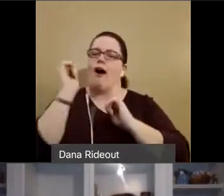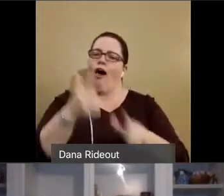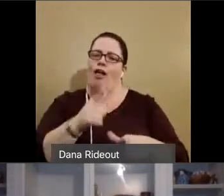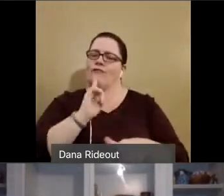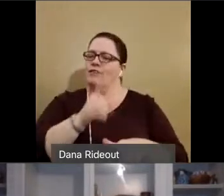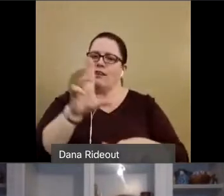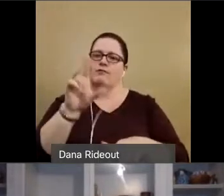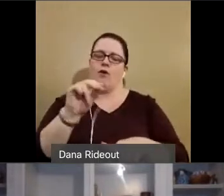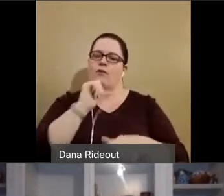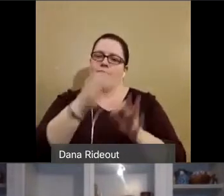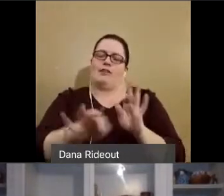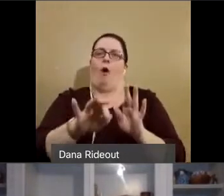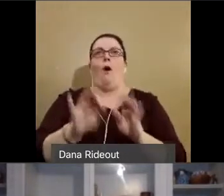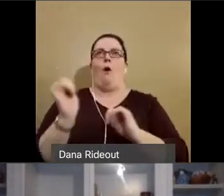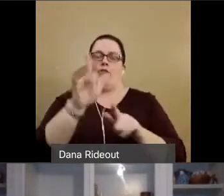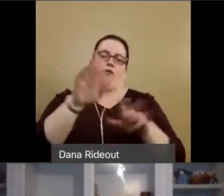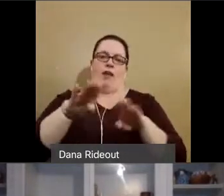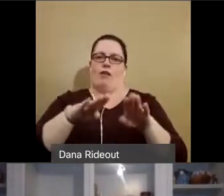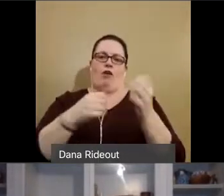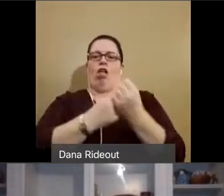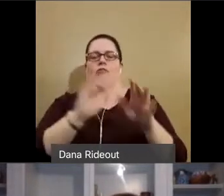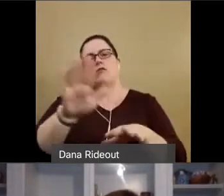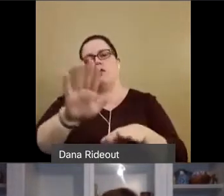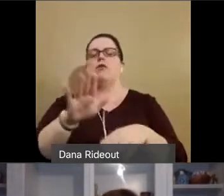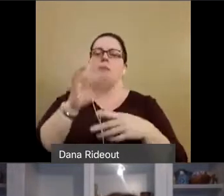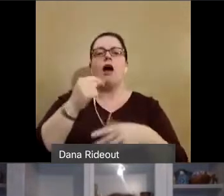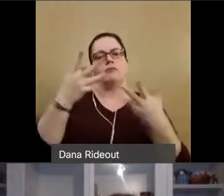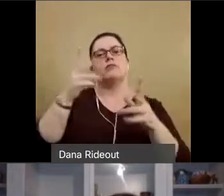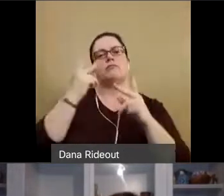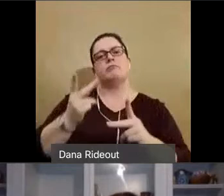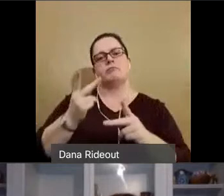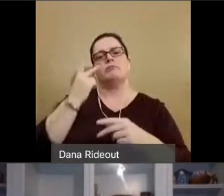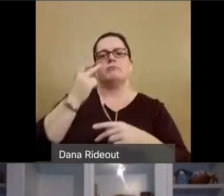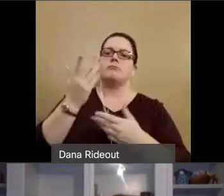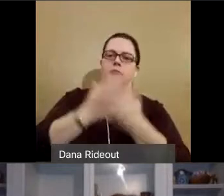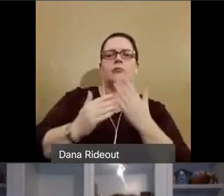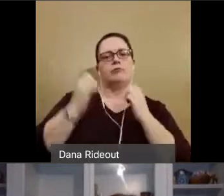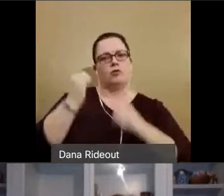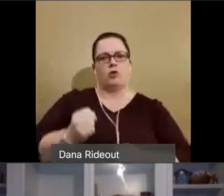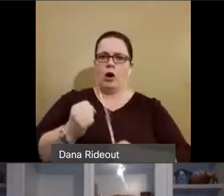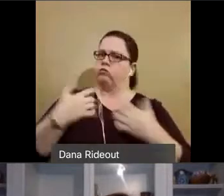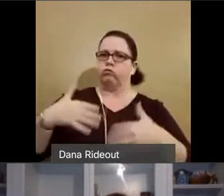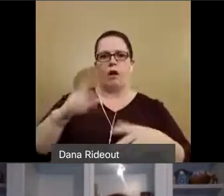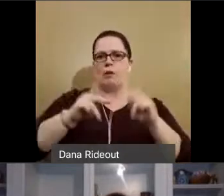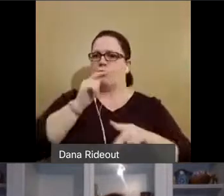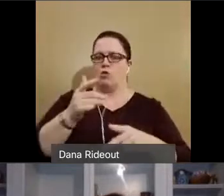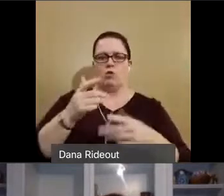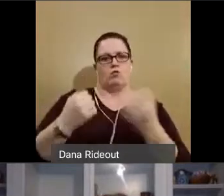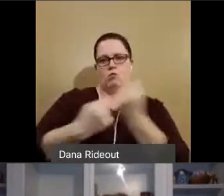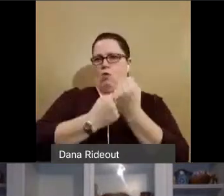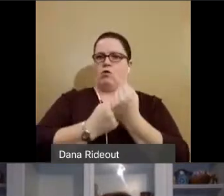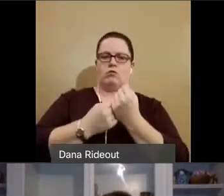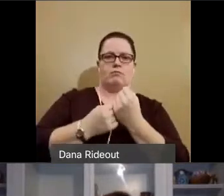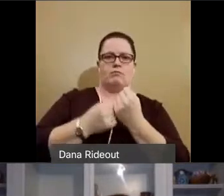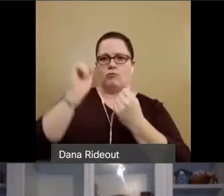But it is, we have seen some real strong determinants with especially people who supported Trump, not wearing masks and people who support her pride.